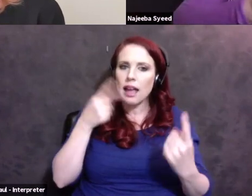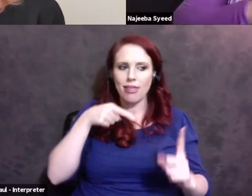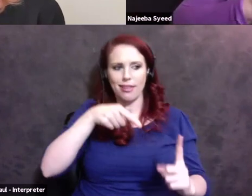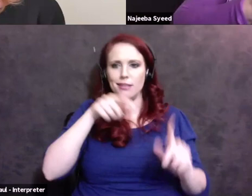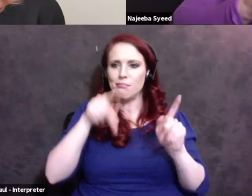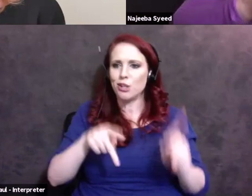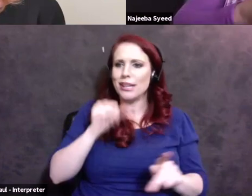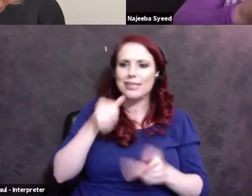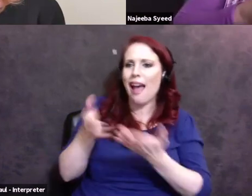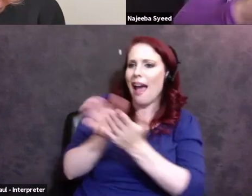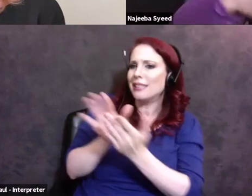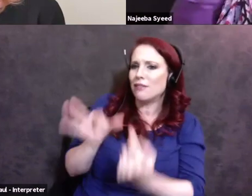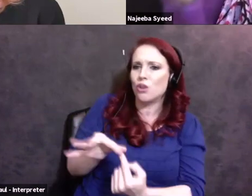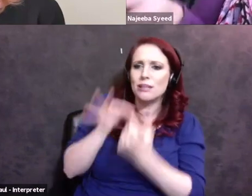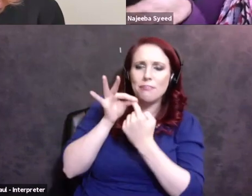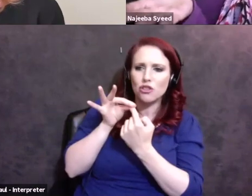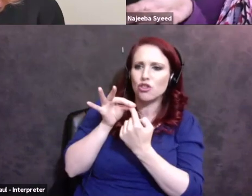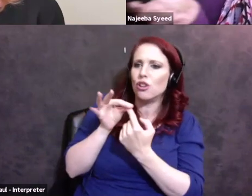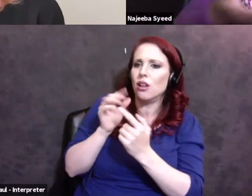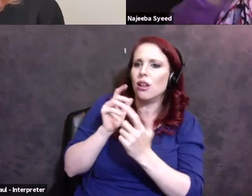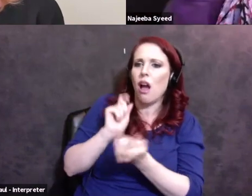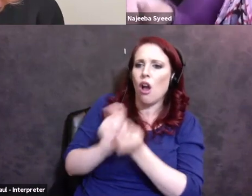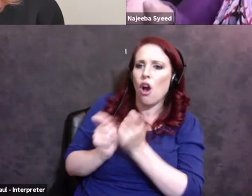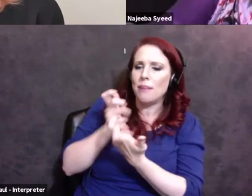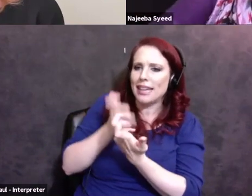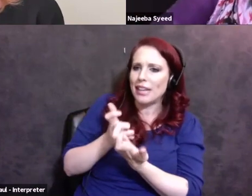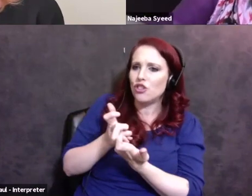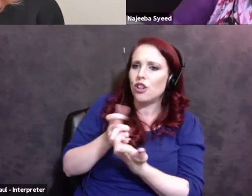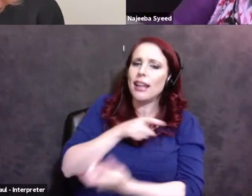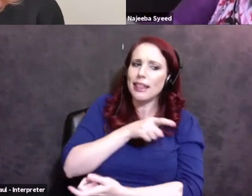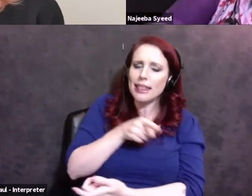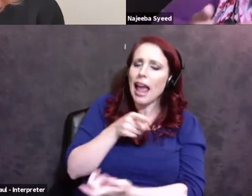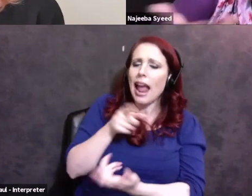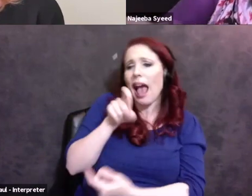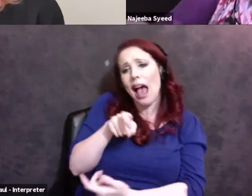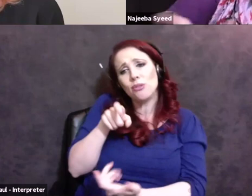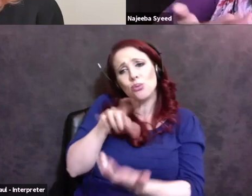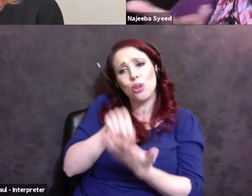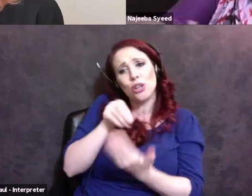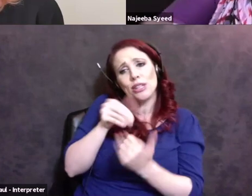for a special accommodation. They are articulating and they will have to do some negotiations as well.